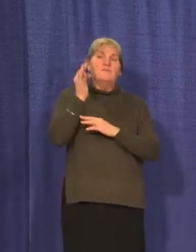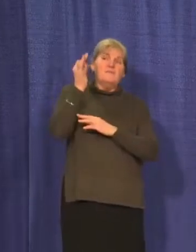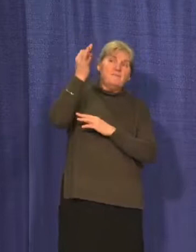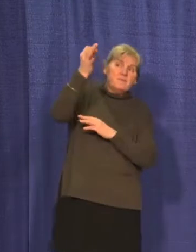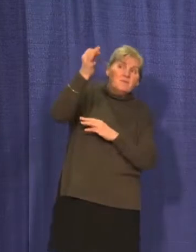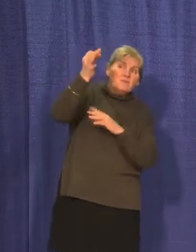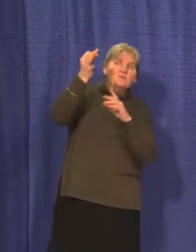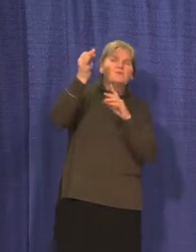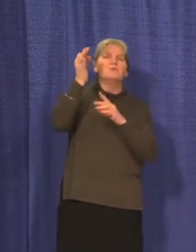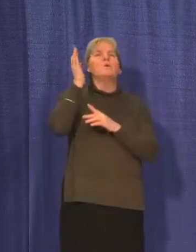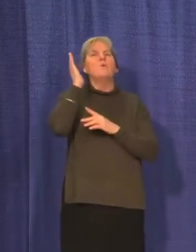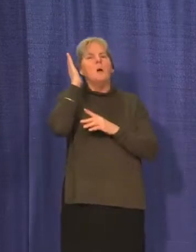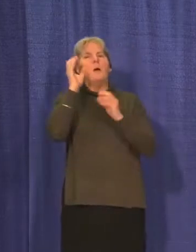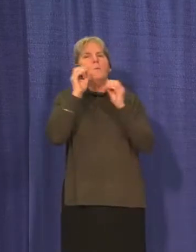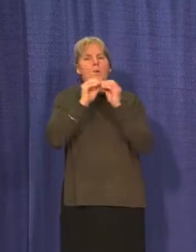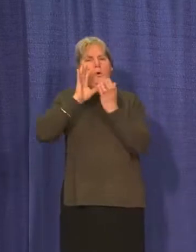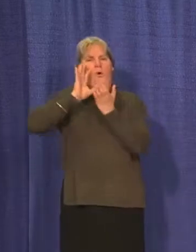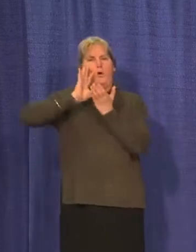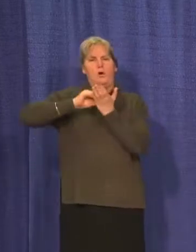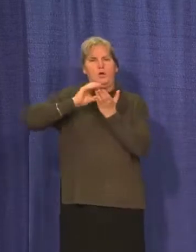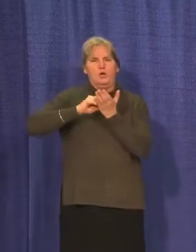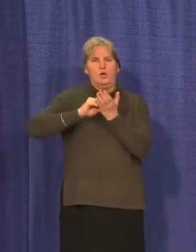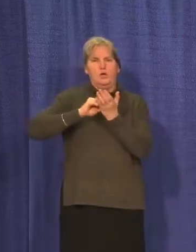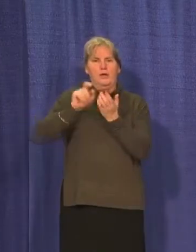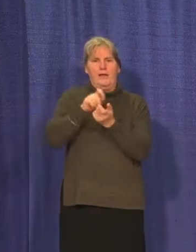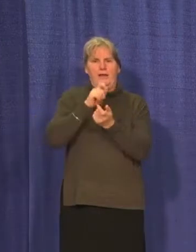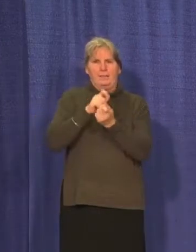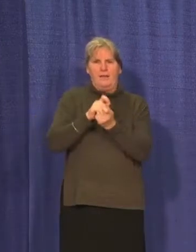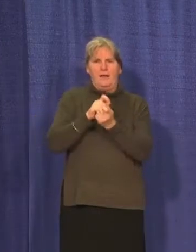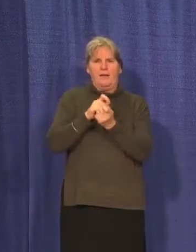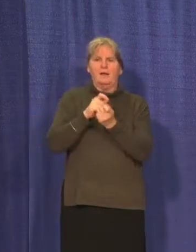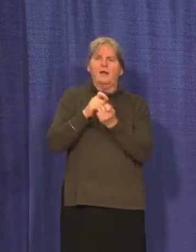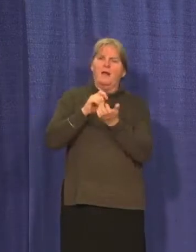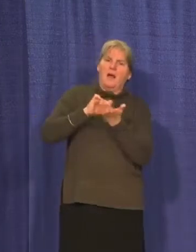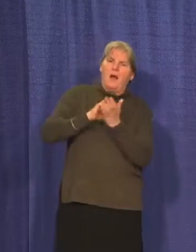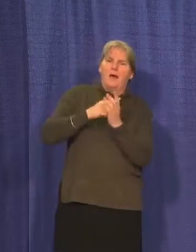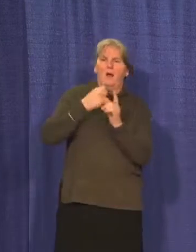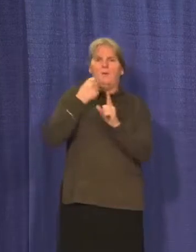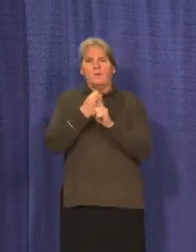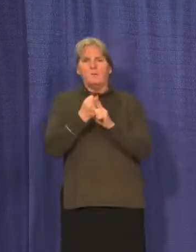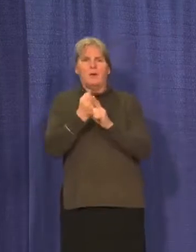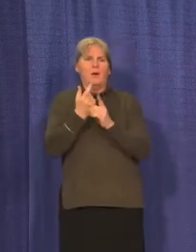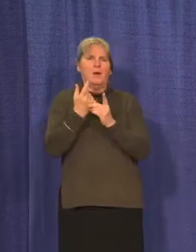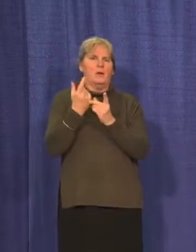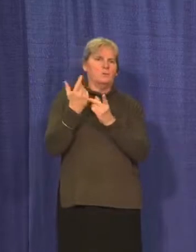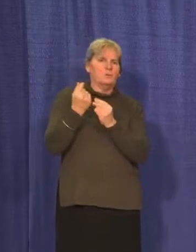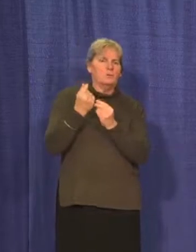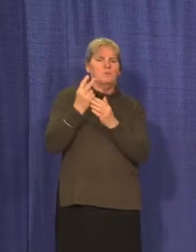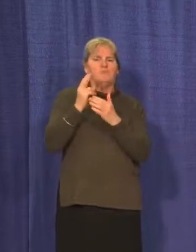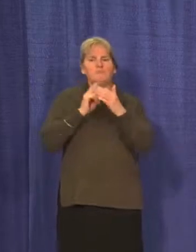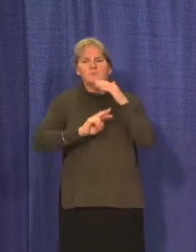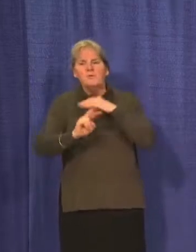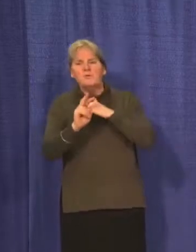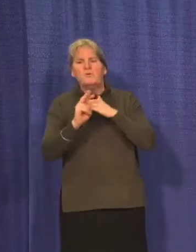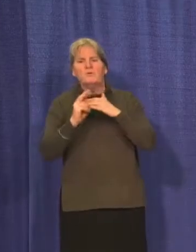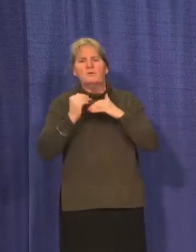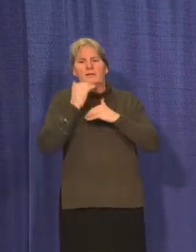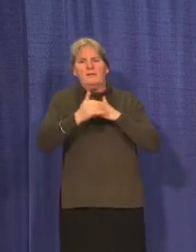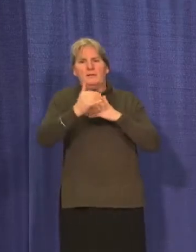we will be able to unravel many of these public health measures and that is something we are already trying to work on and anticipate.